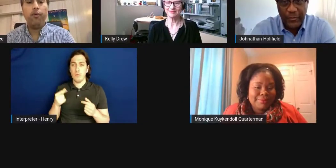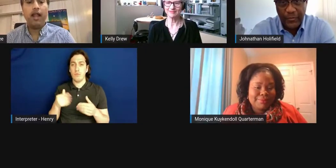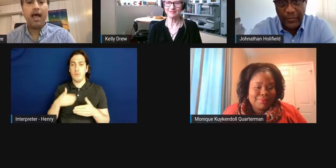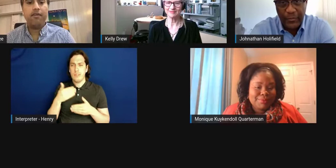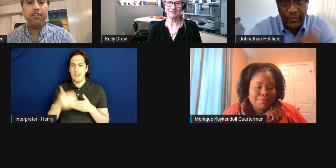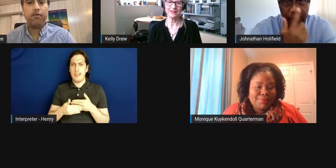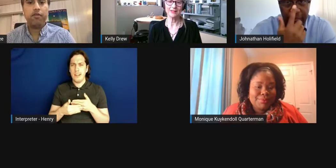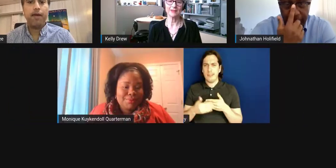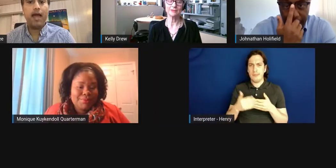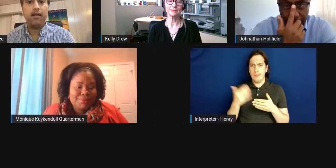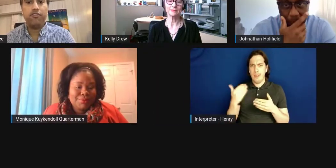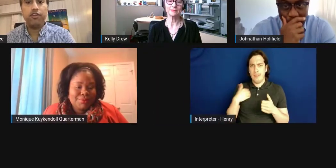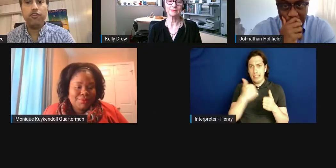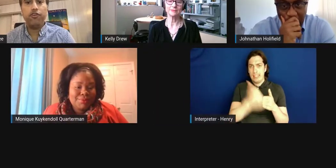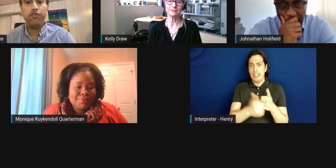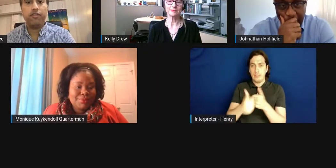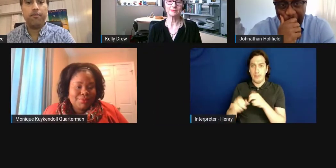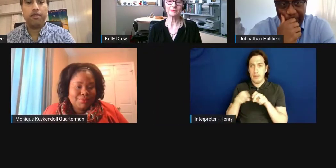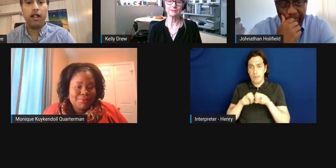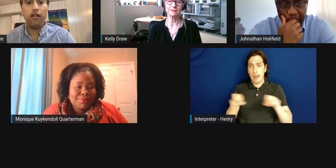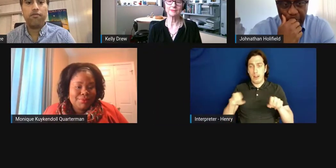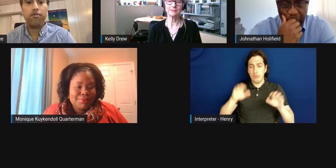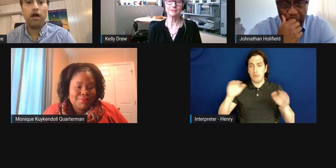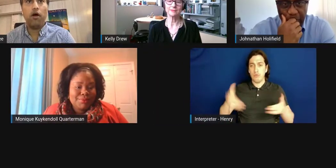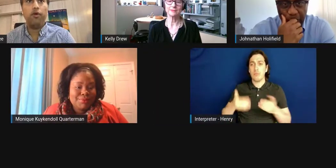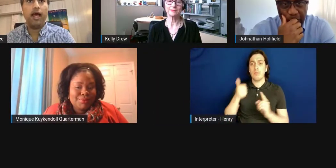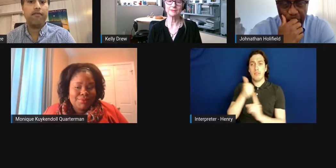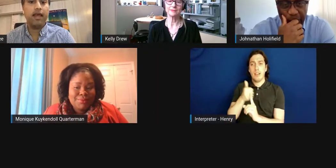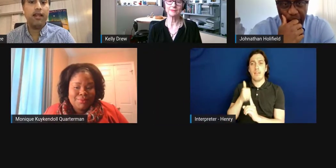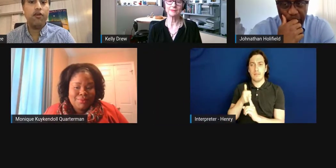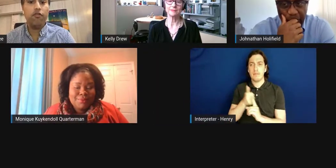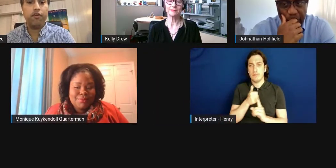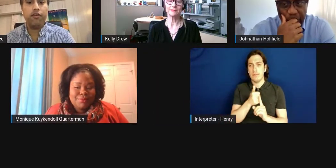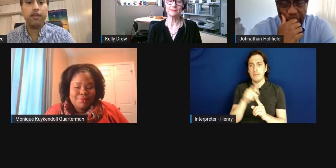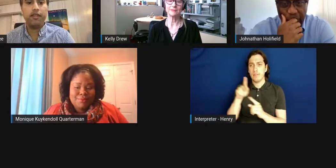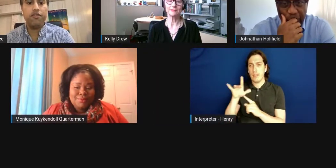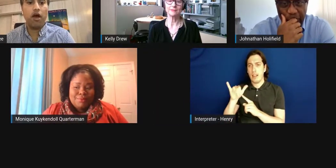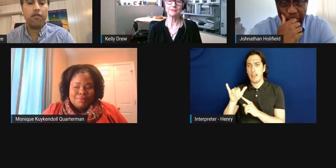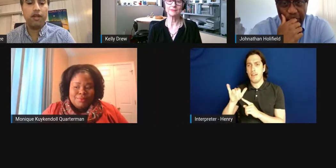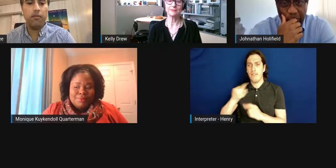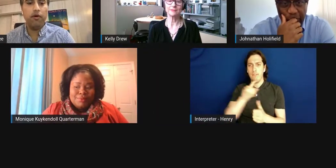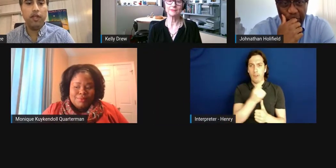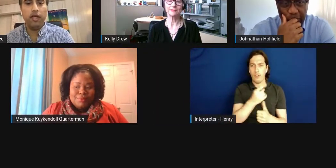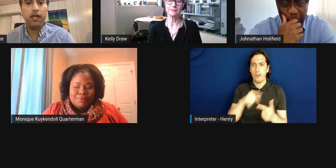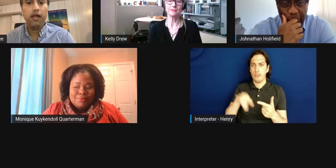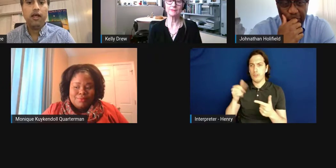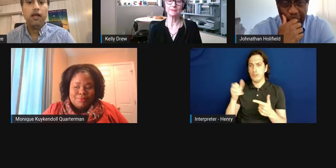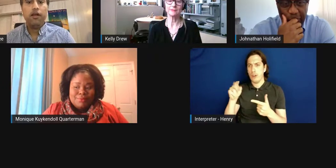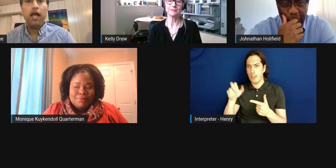we will have each of the panelists introduce themselves. We'll have Kelly go first and then Johnathan and Monique